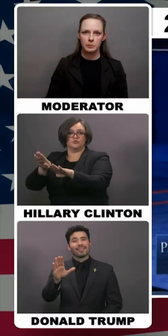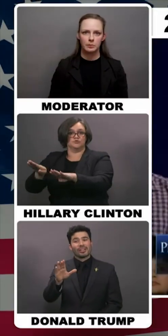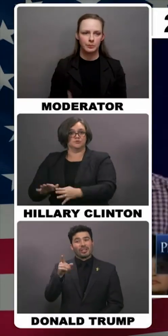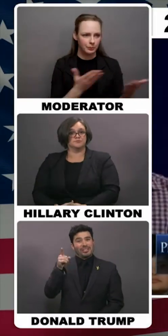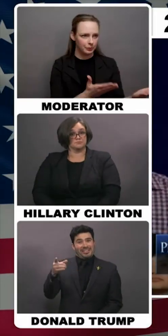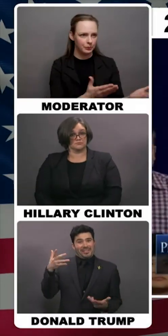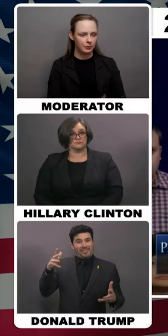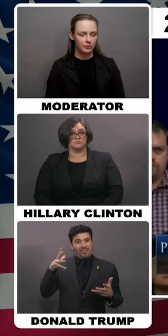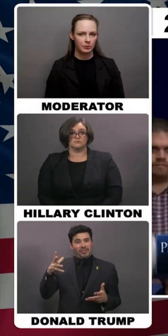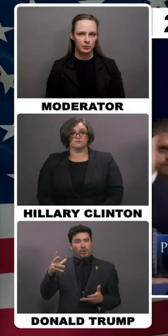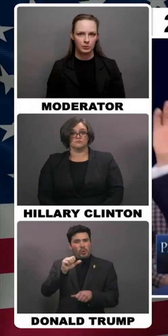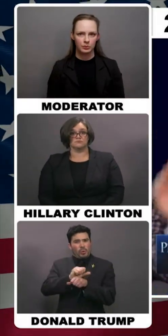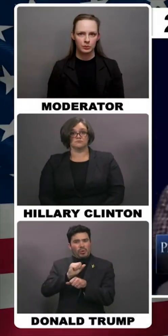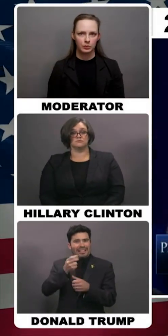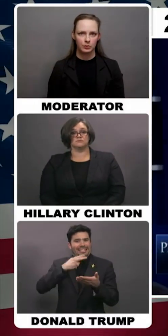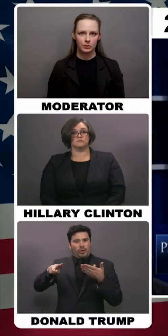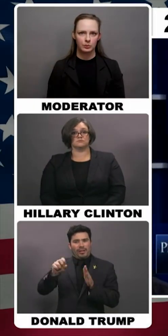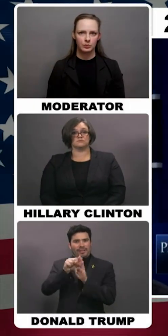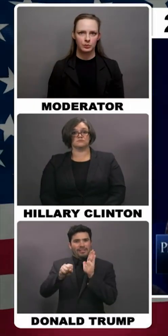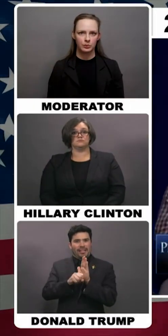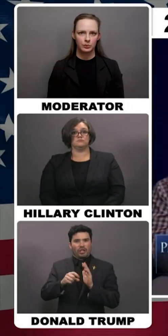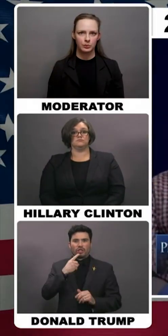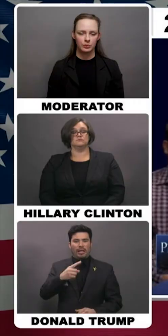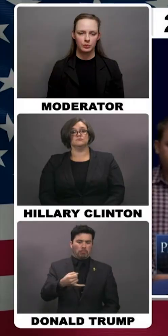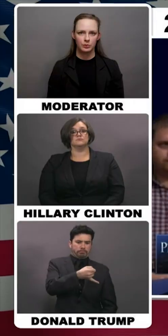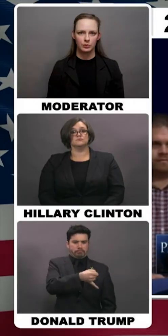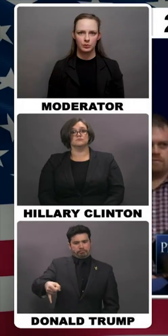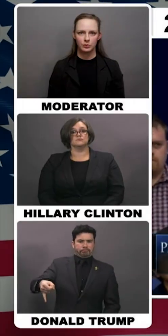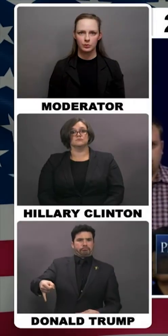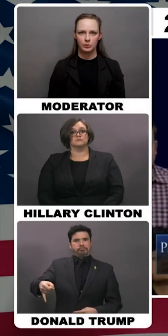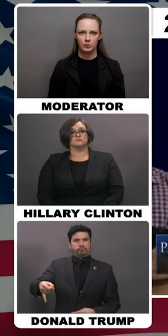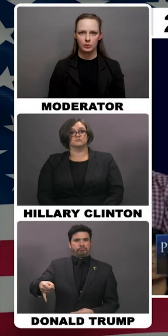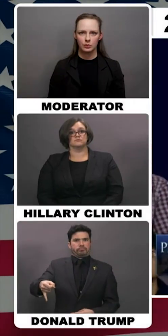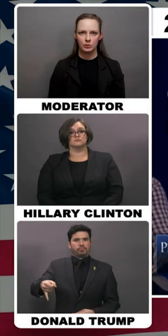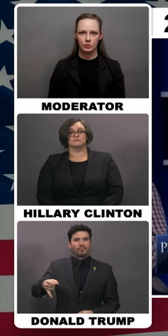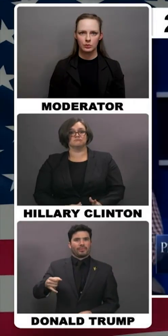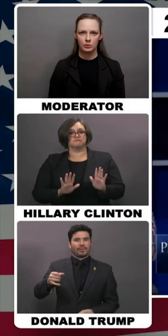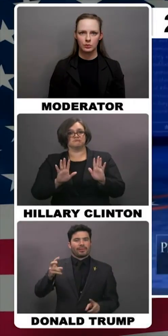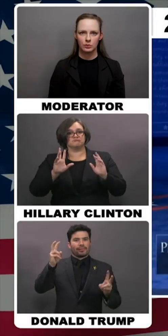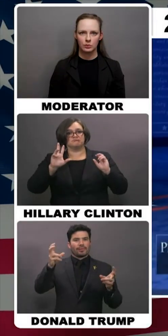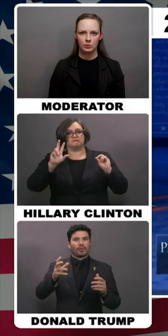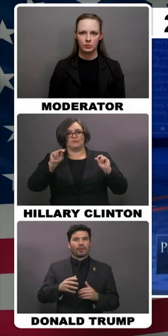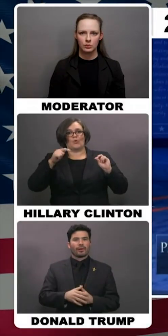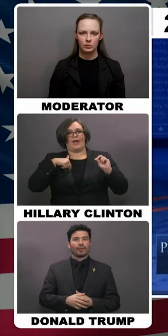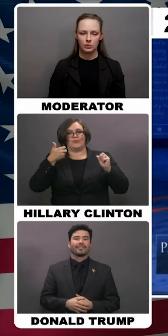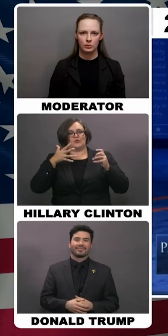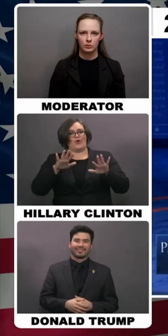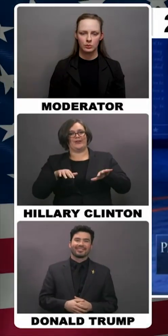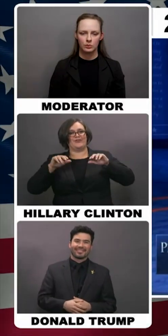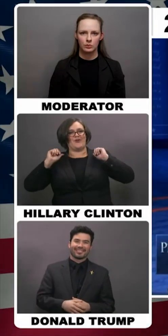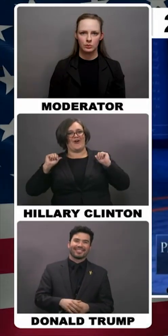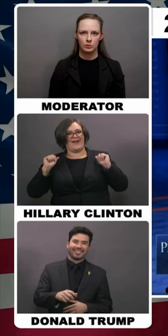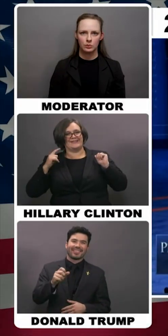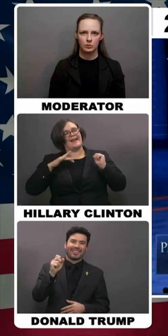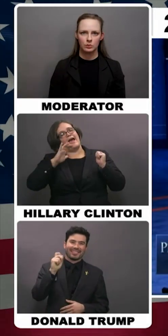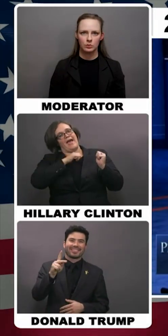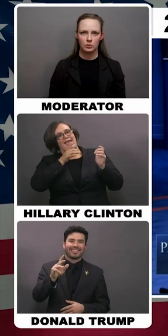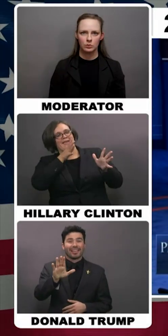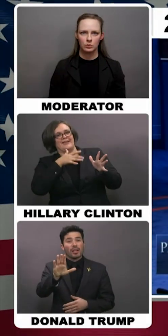with the so-called line in the sand, which No, I wasn't, I was gone. I hate to interrupt you, But at, but you, you were point in contact. Excuse me, at some point, we need